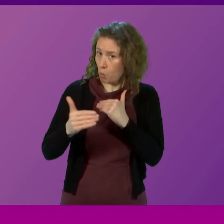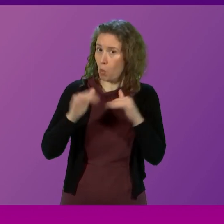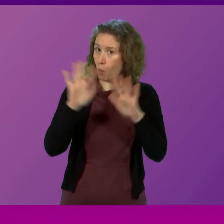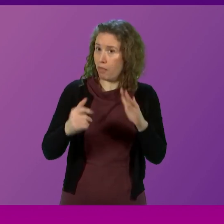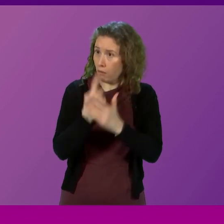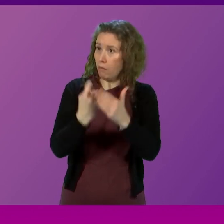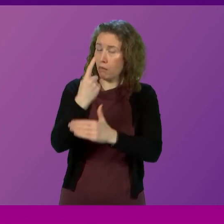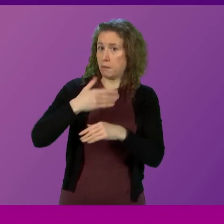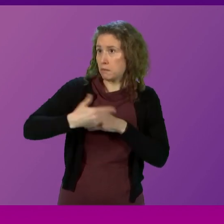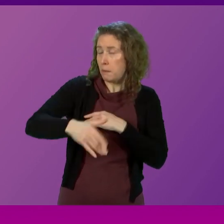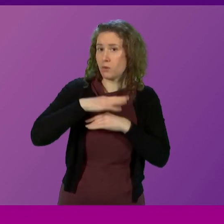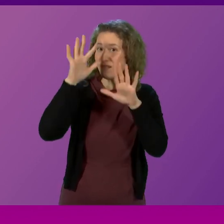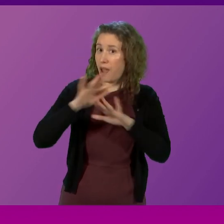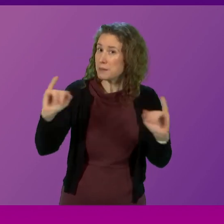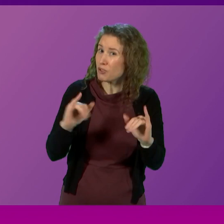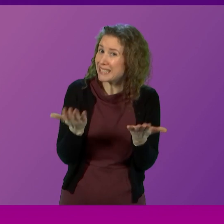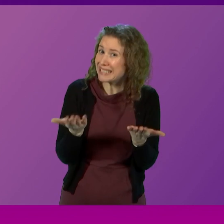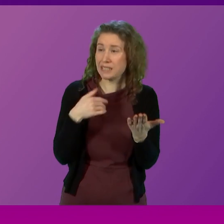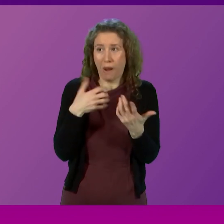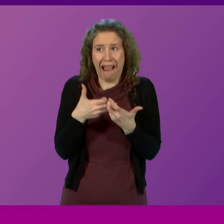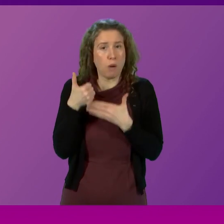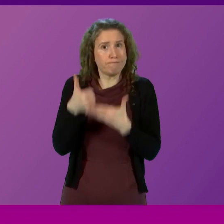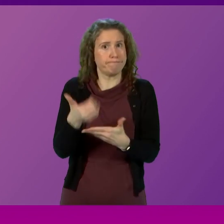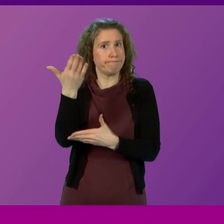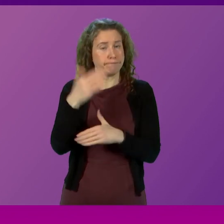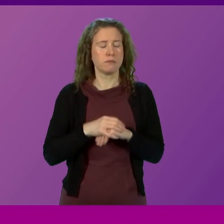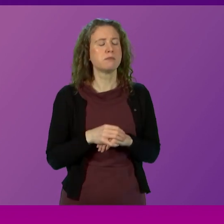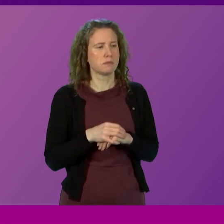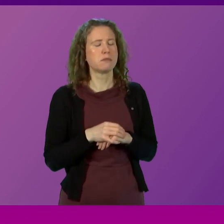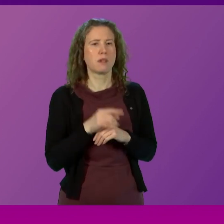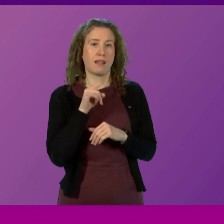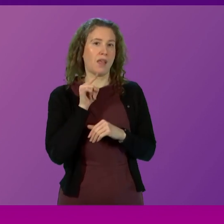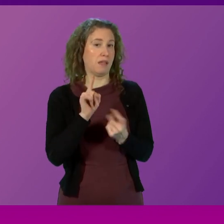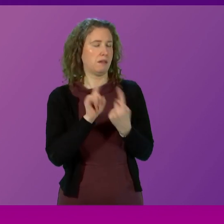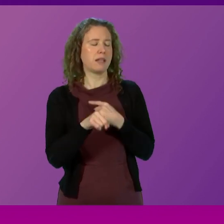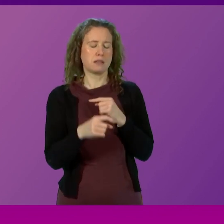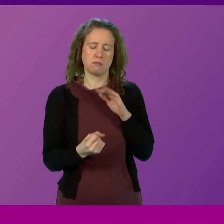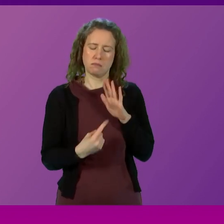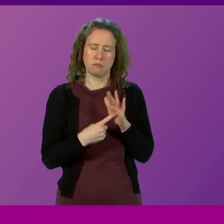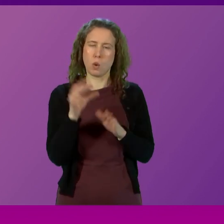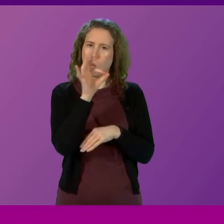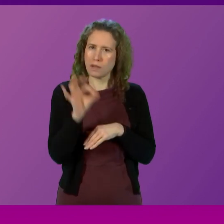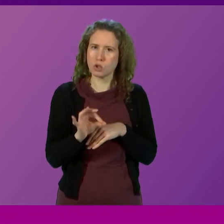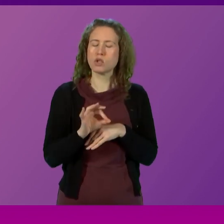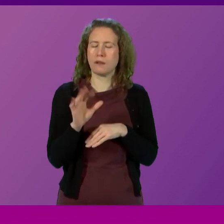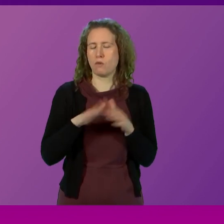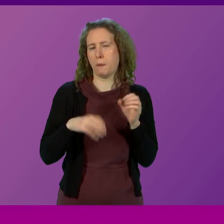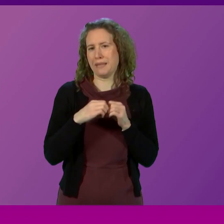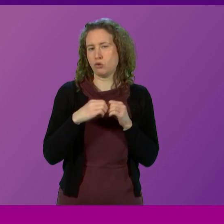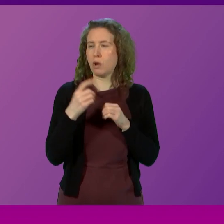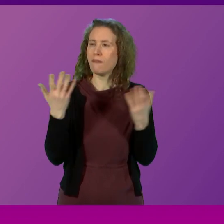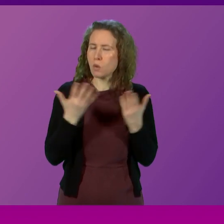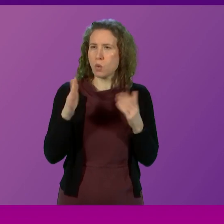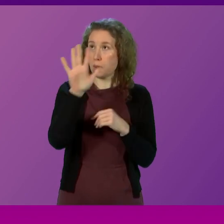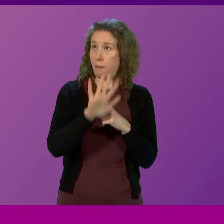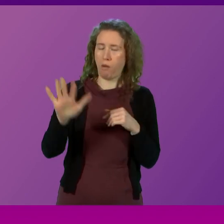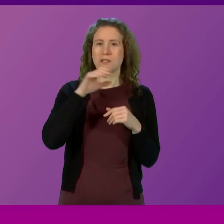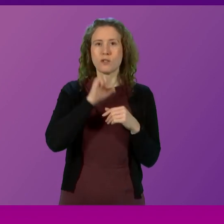Beatrice Wishart’s question is pertinent and timely. Parts of Shetland continue to